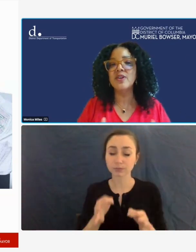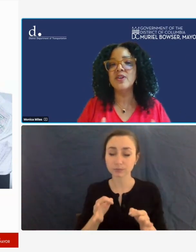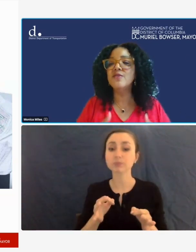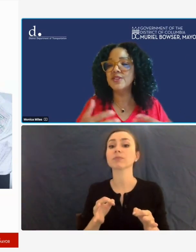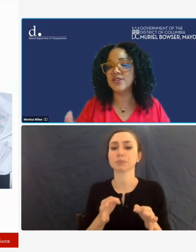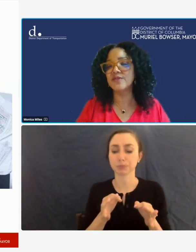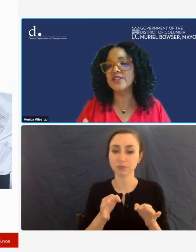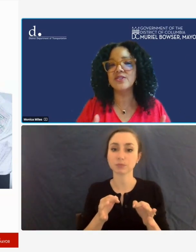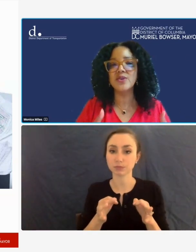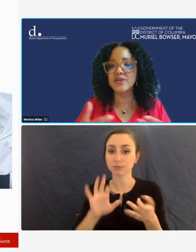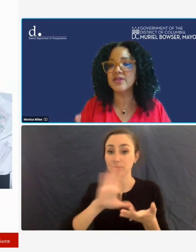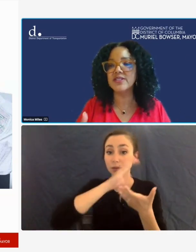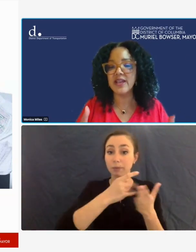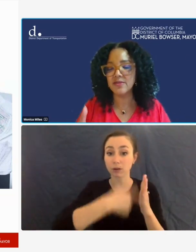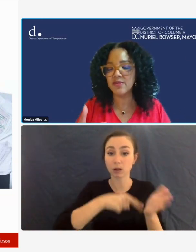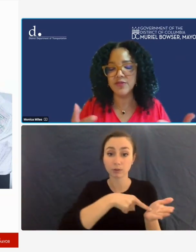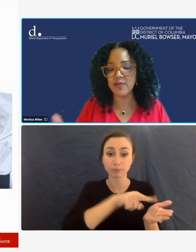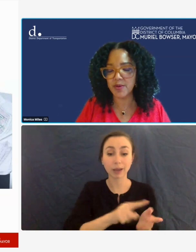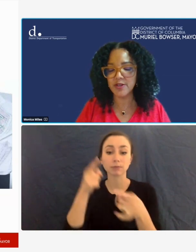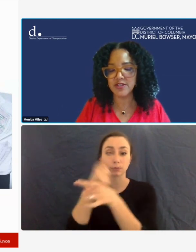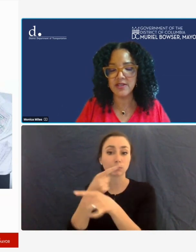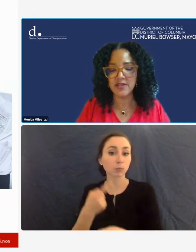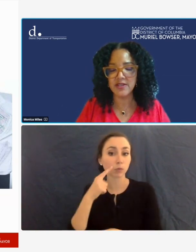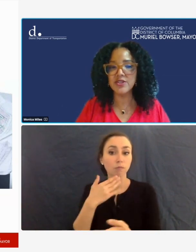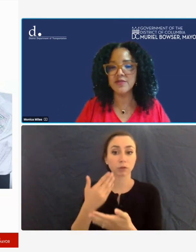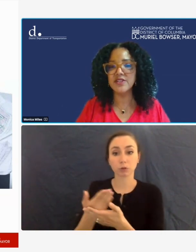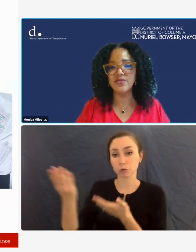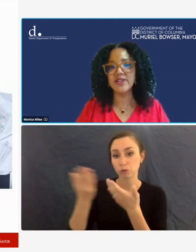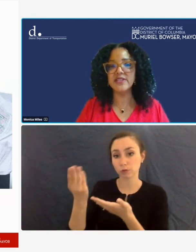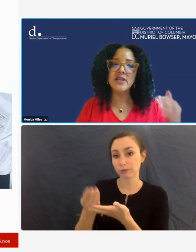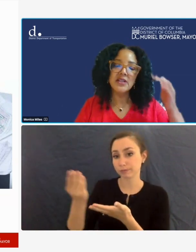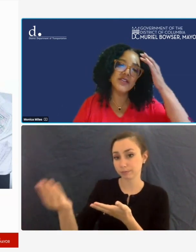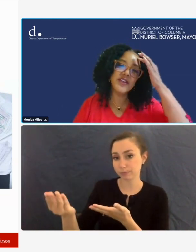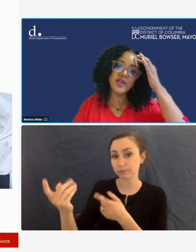for the services or the goods that that were purchased or the services rendered so they